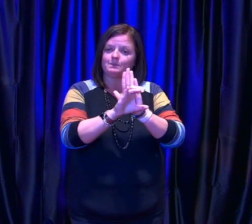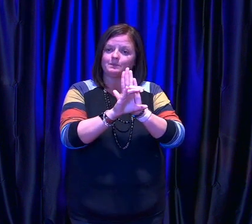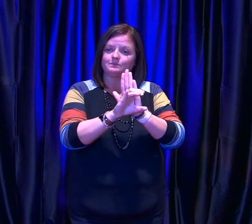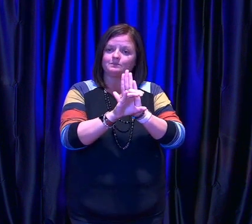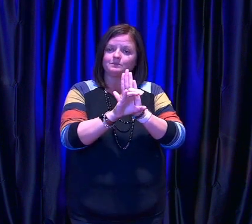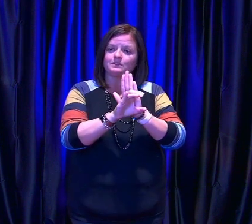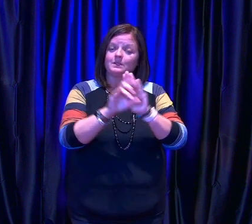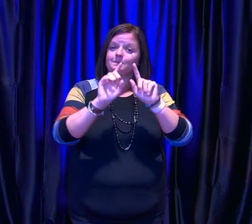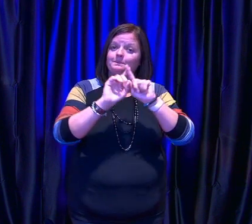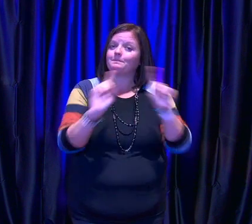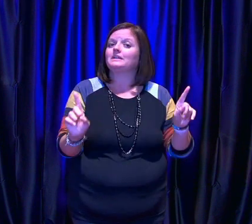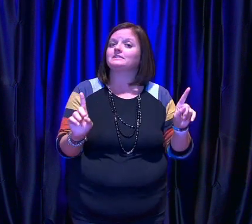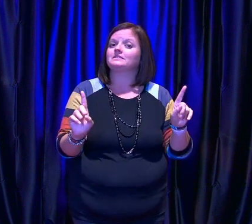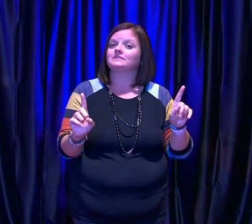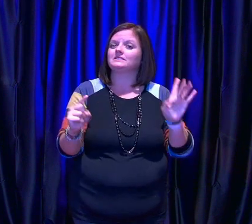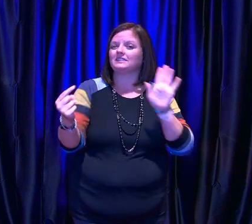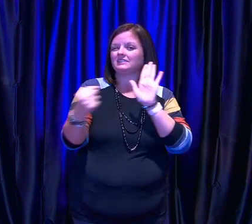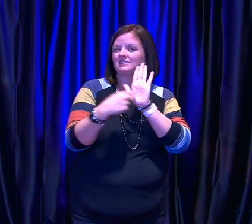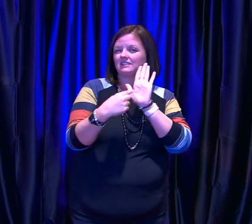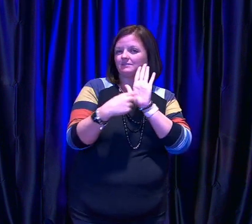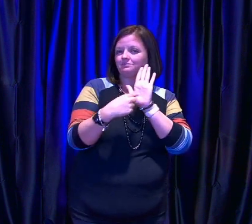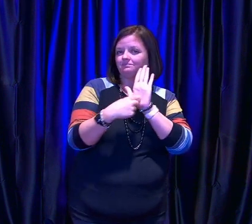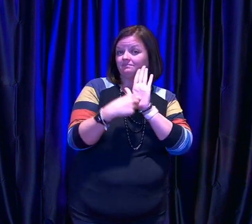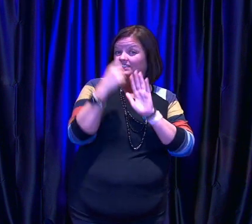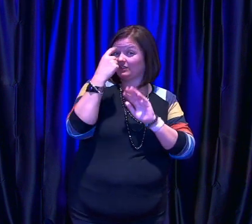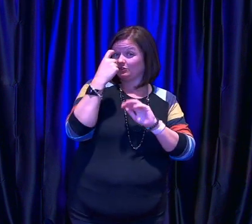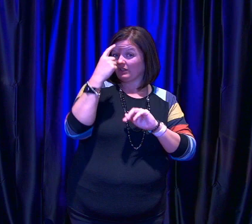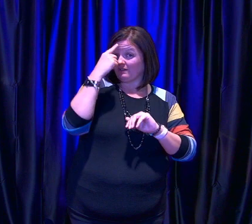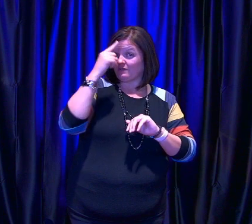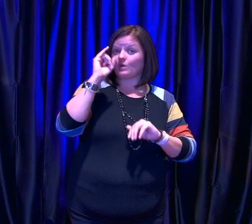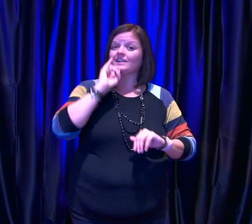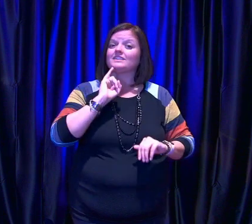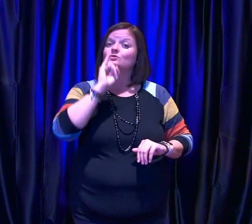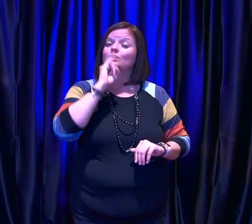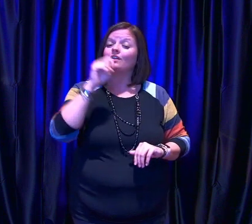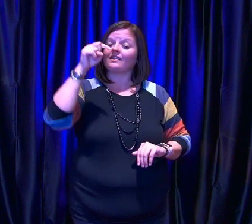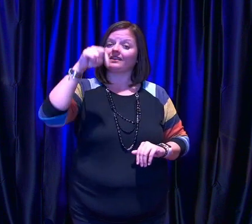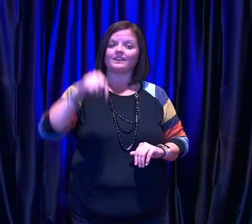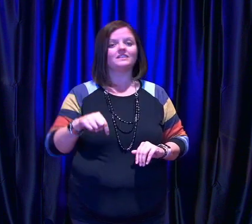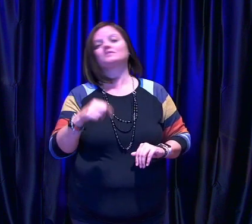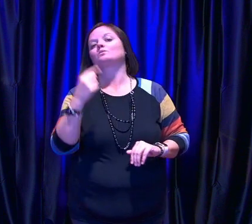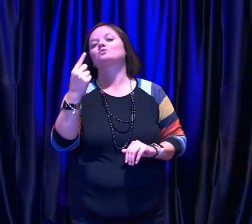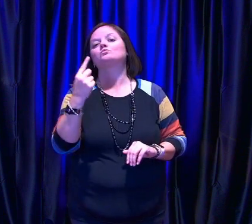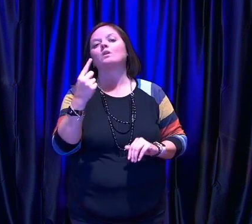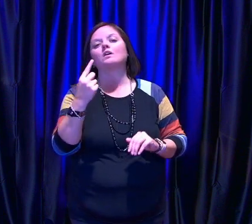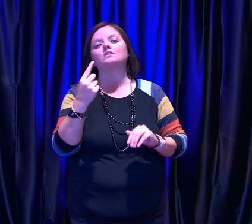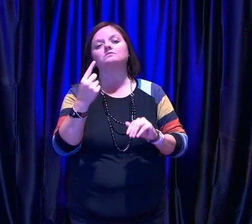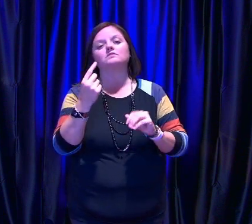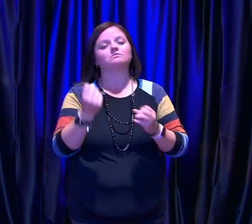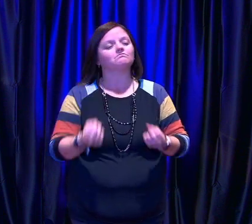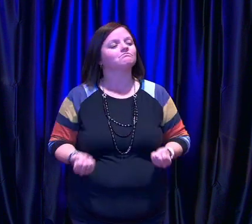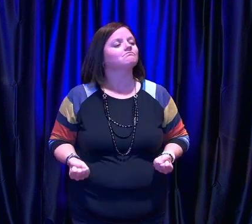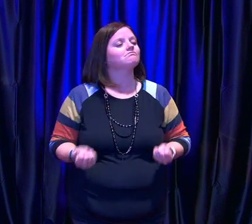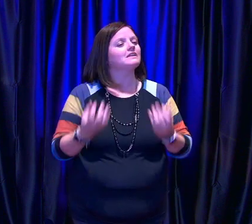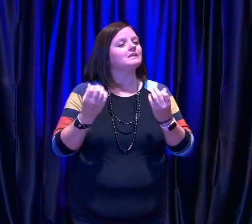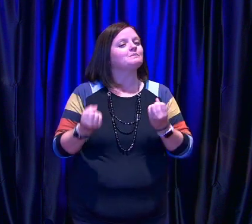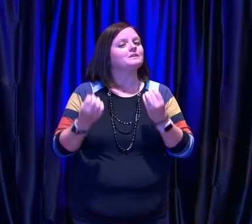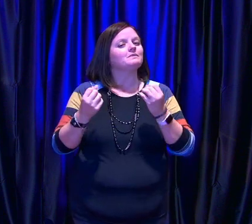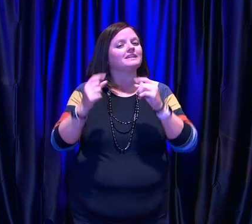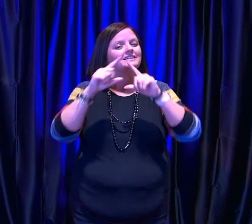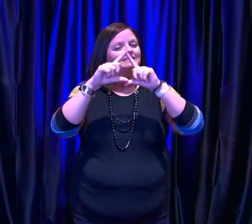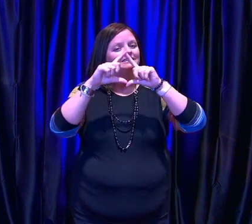but it is a sign see for israel this was one of many signs indicators